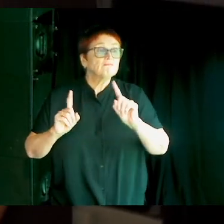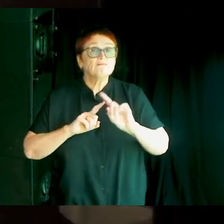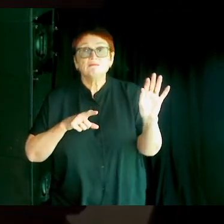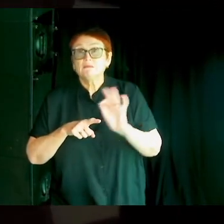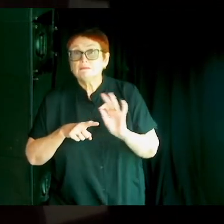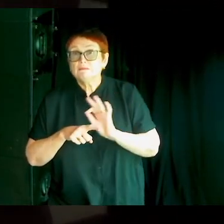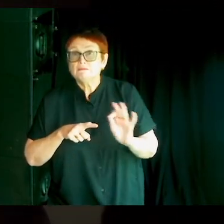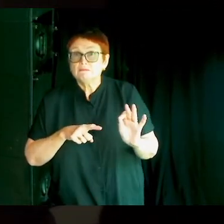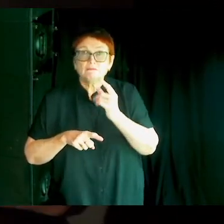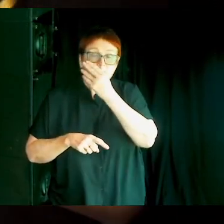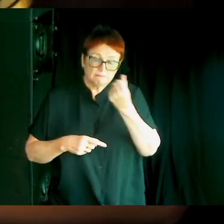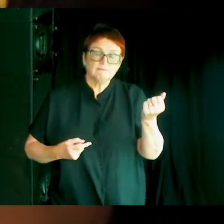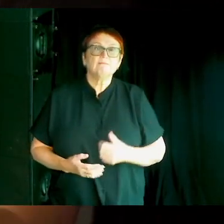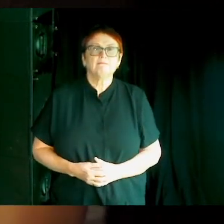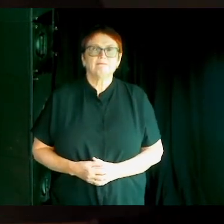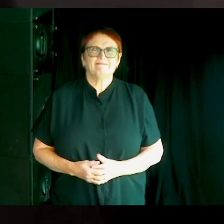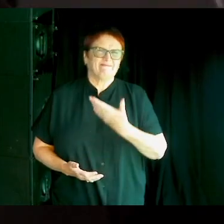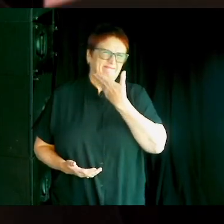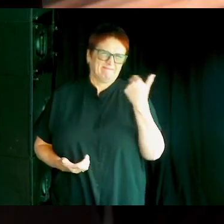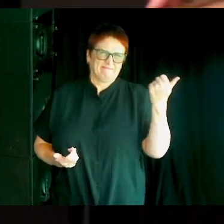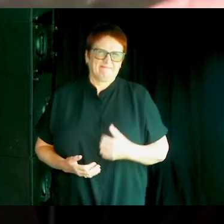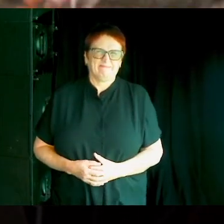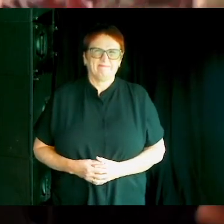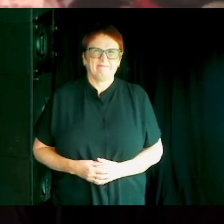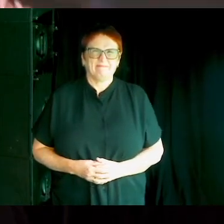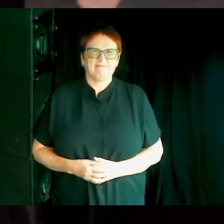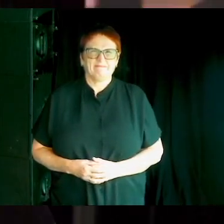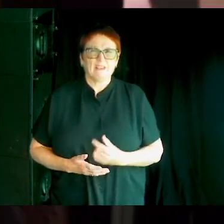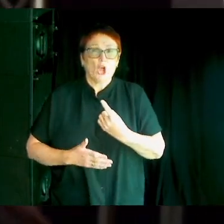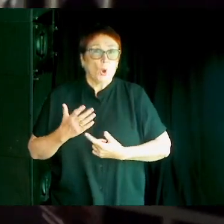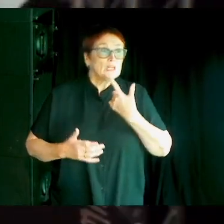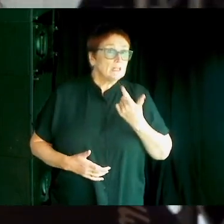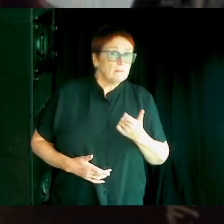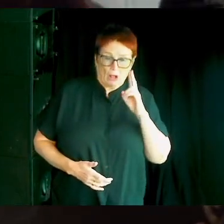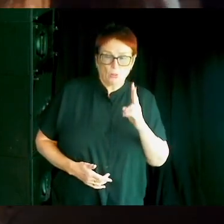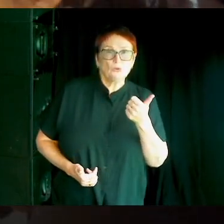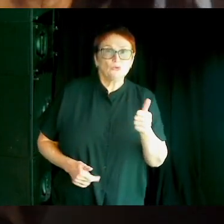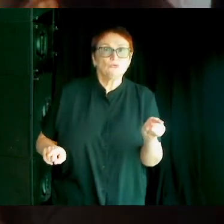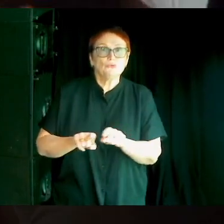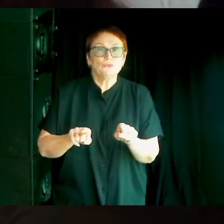and this char is off beautiful not just only tasty but I look good too so this is my bowl